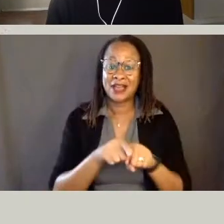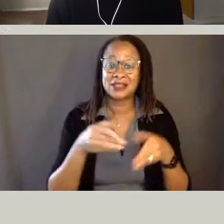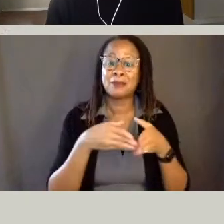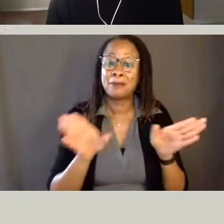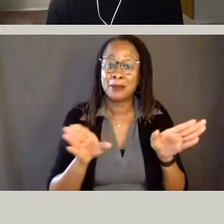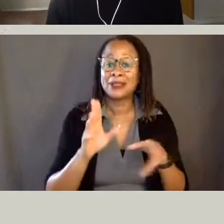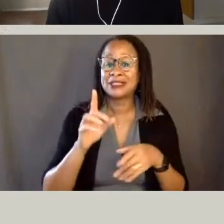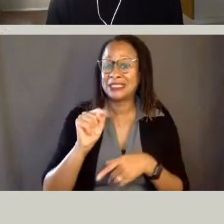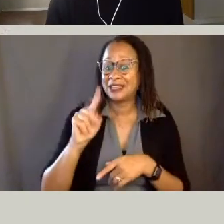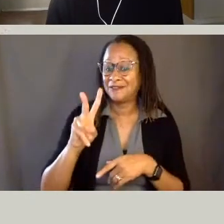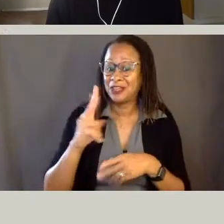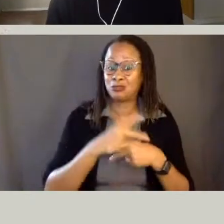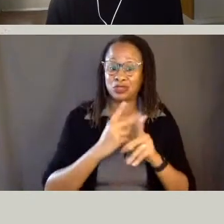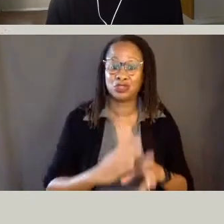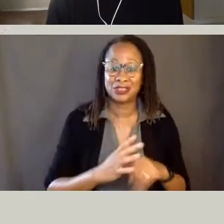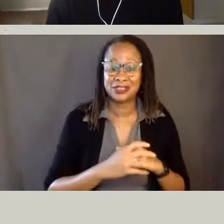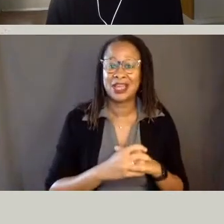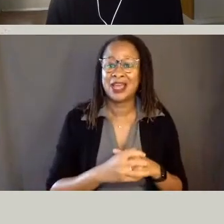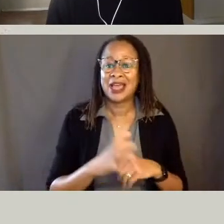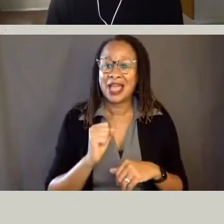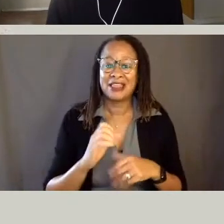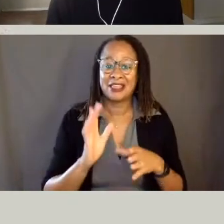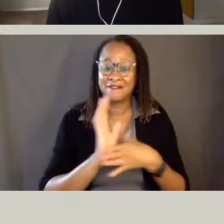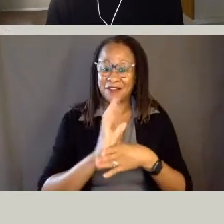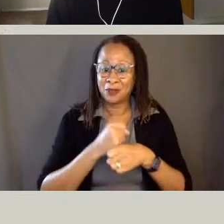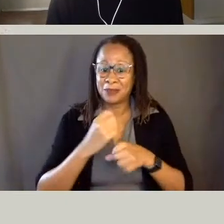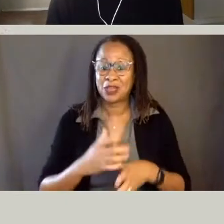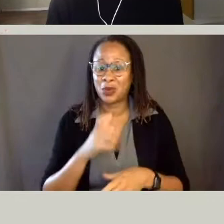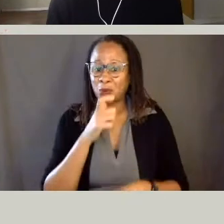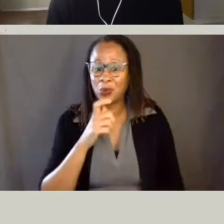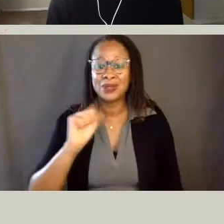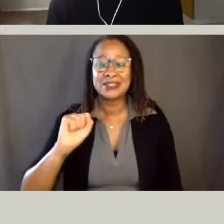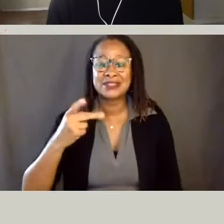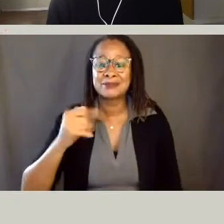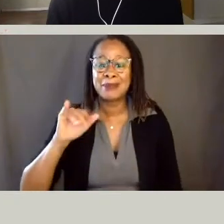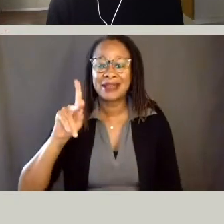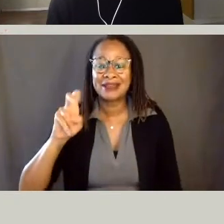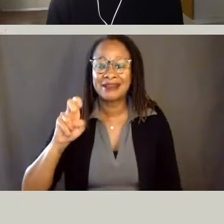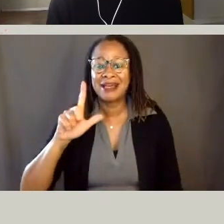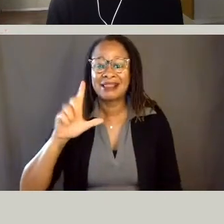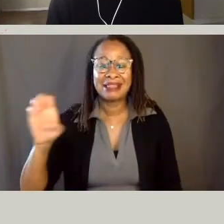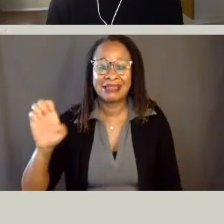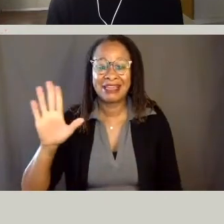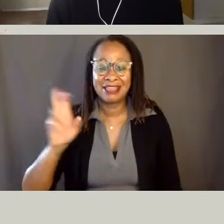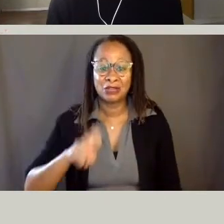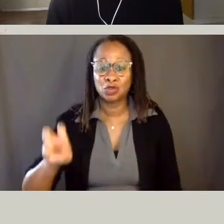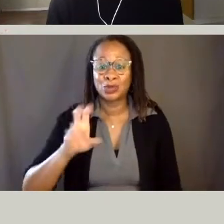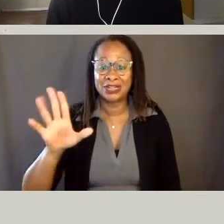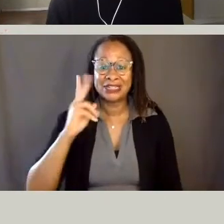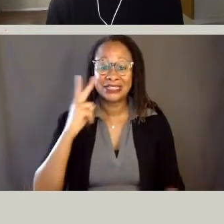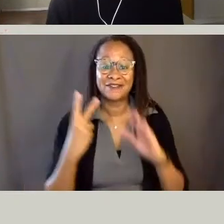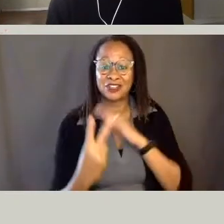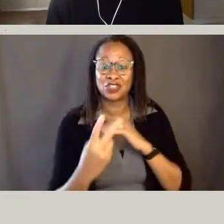And the filmmaker was Spike Lee, you know, an auteur who really is like, you know, with his vision. Not that there's not some things to unpack there.